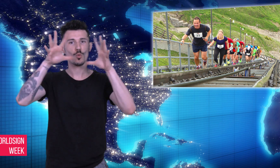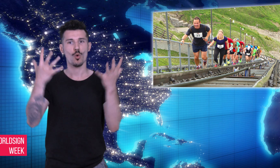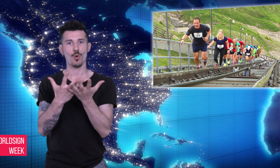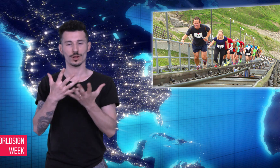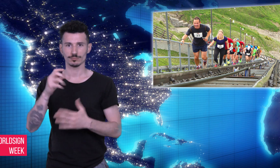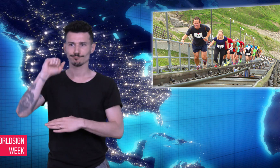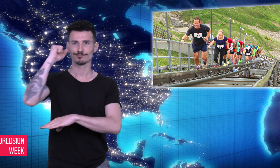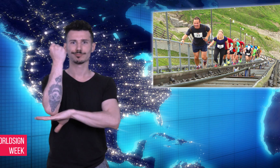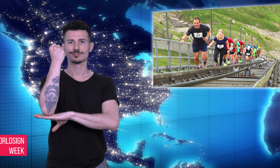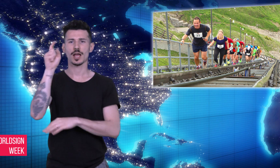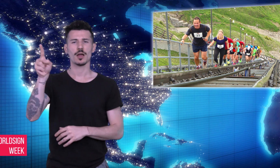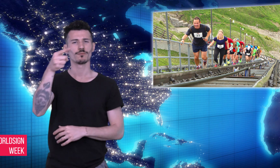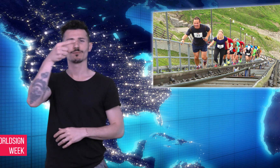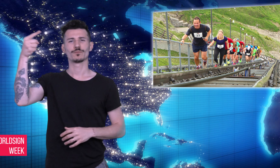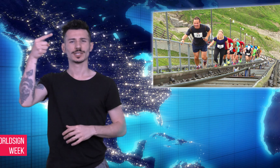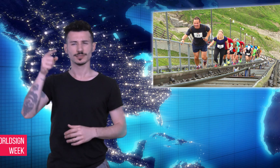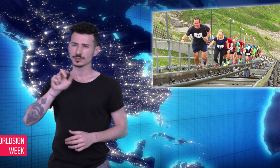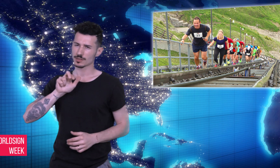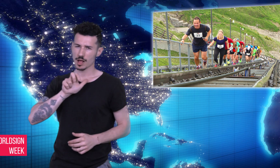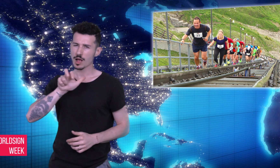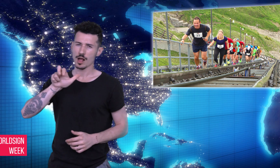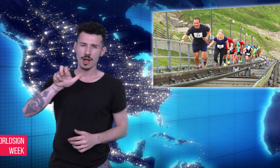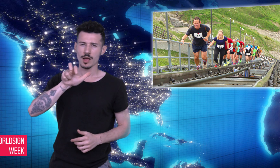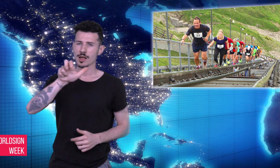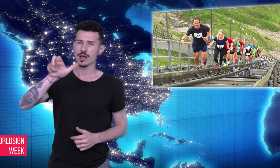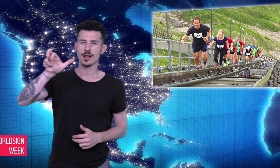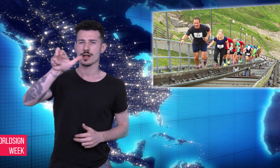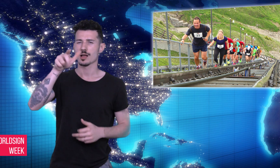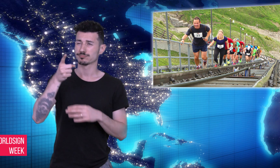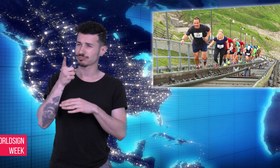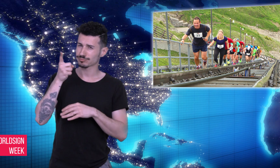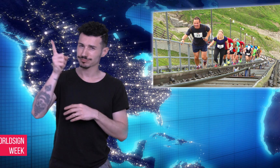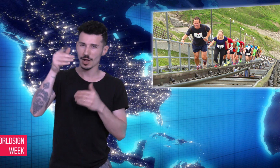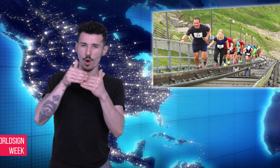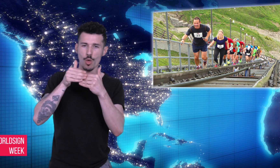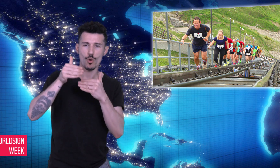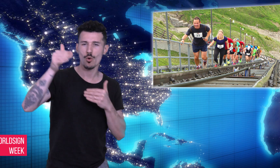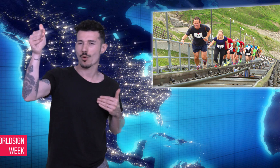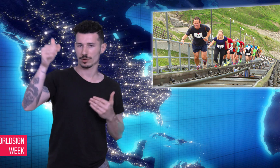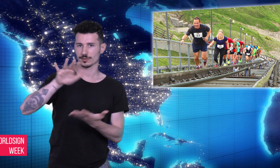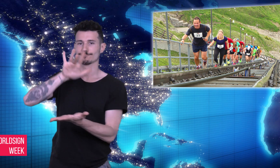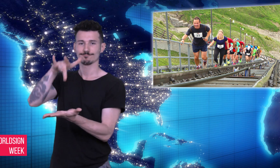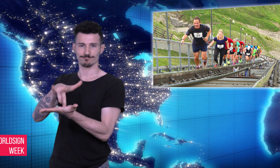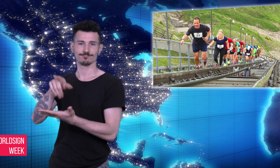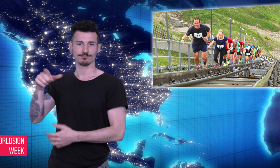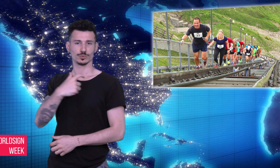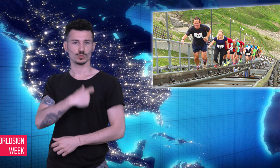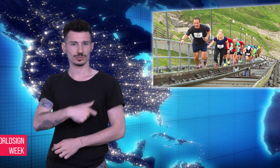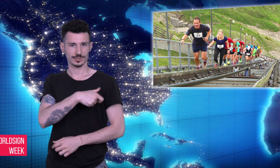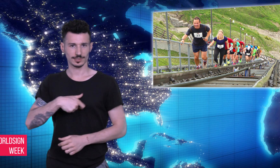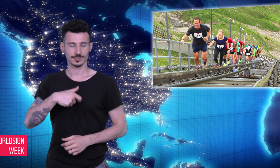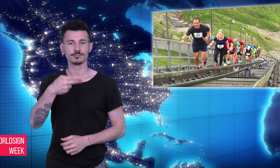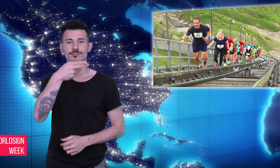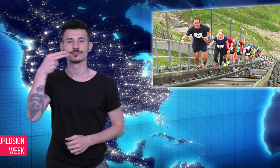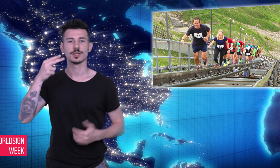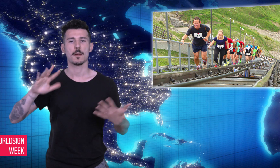The world record for the longest staircase is on Mt. Niesen in